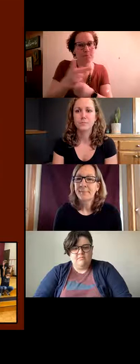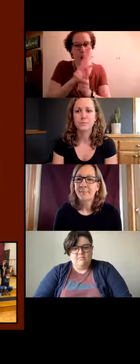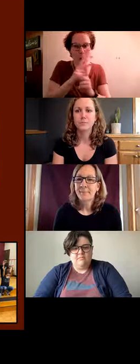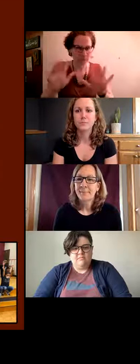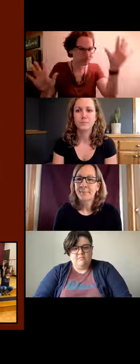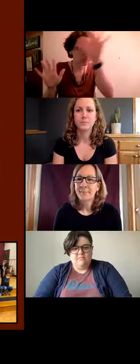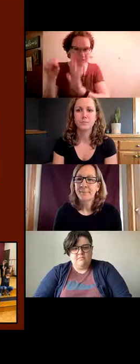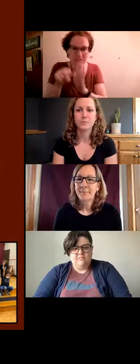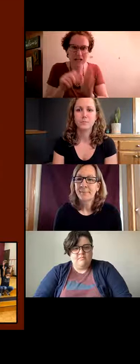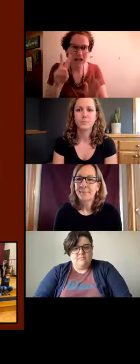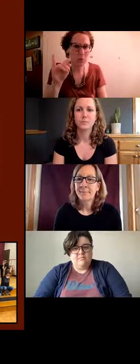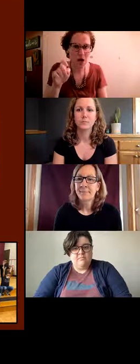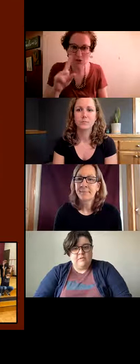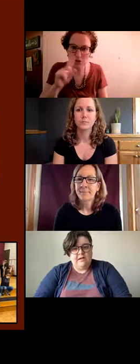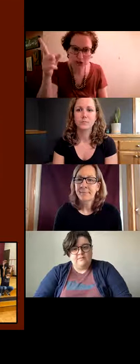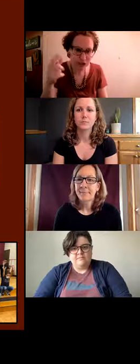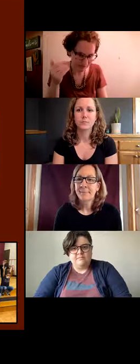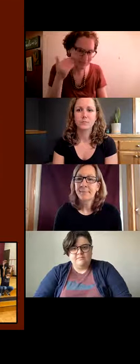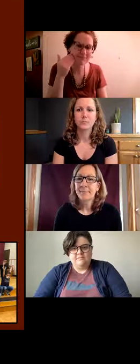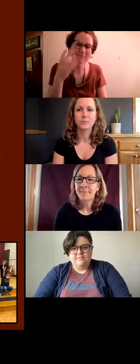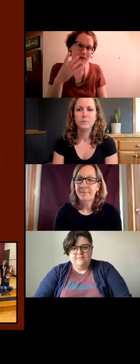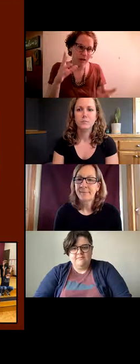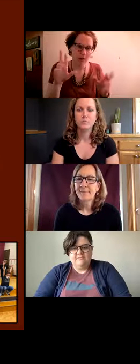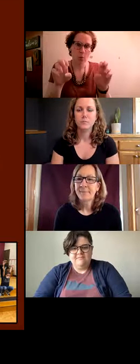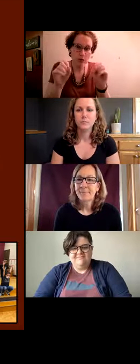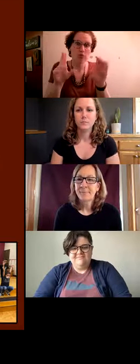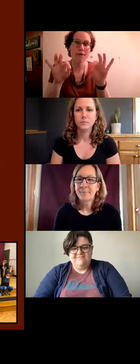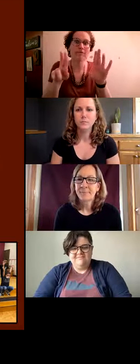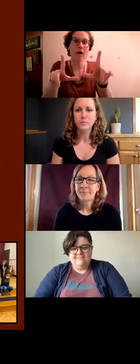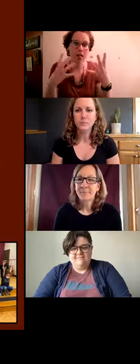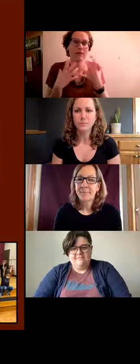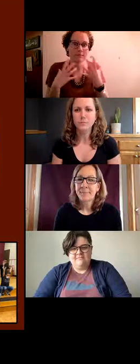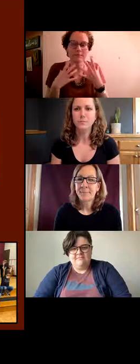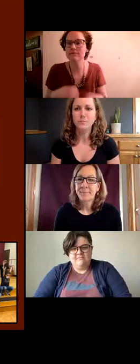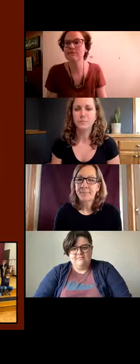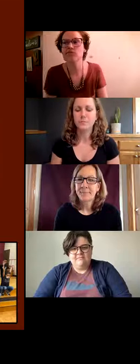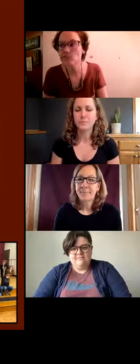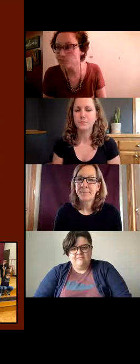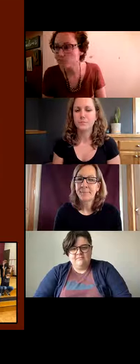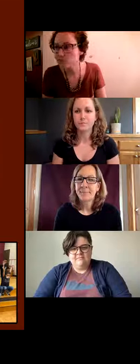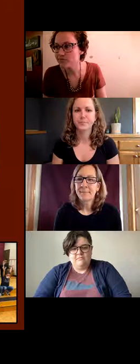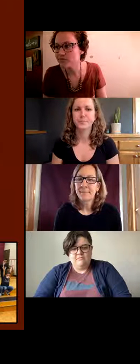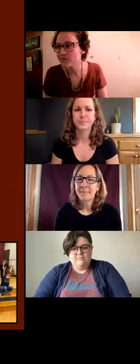the Minnesota Resource Library for both the blind and the deaf, and so we are very resourceful. We